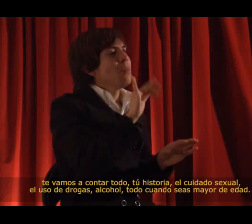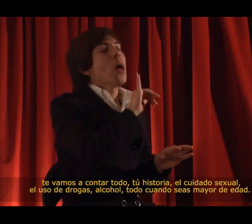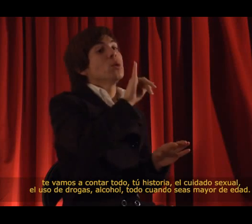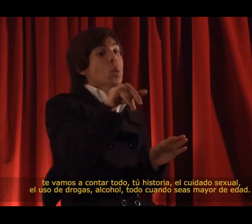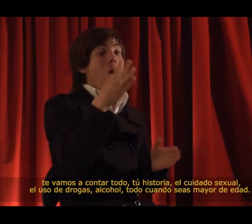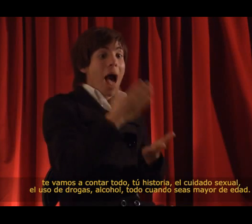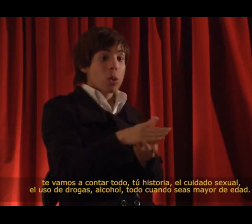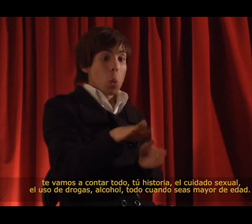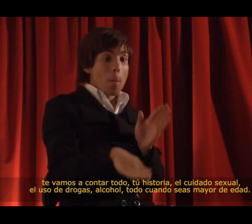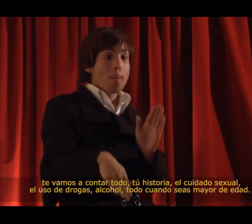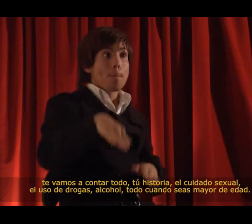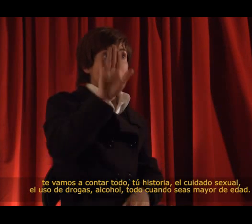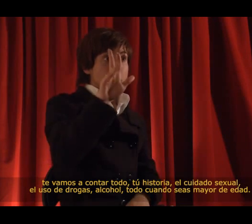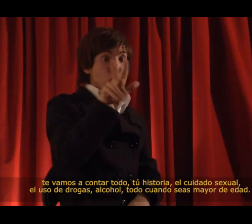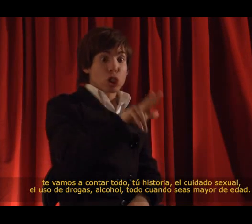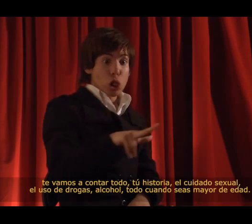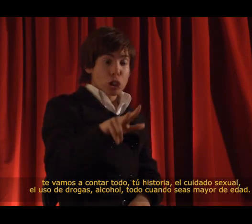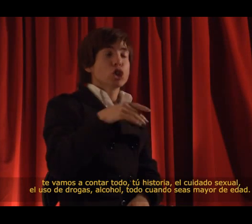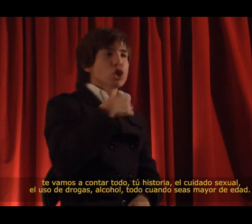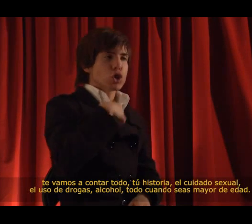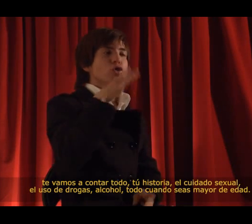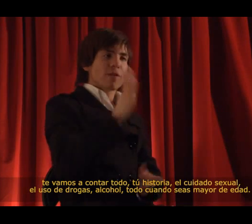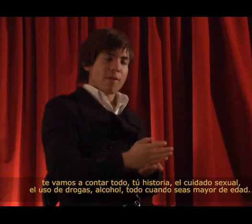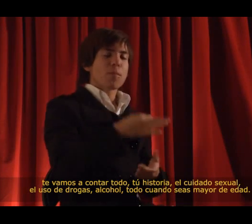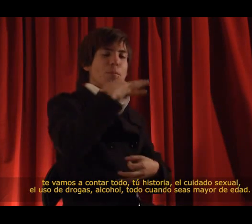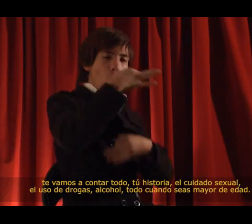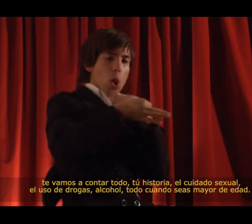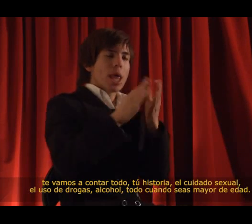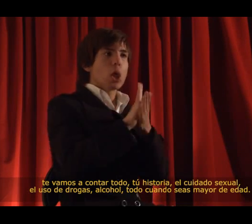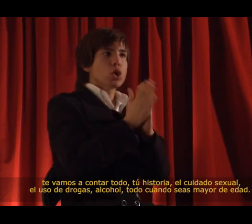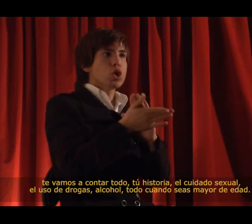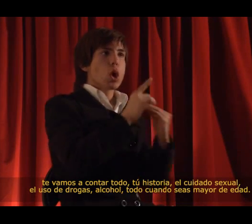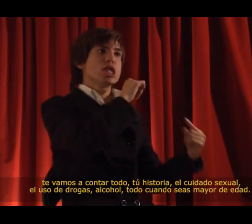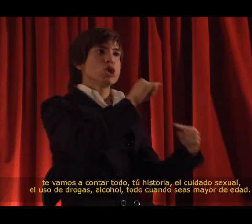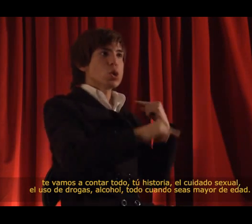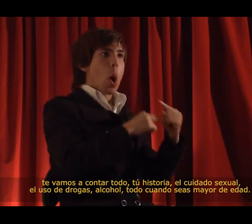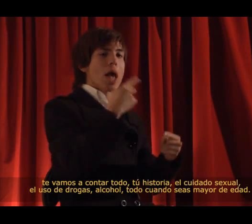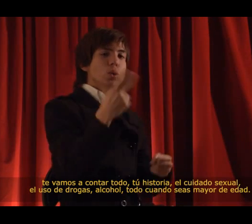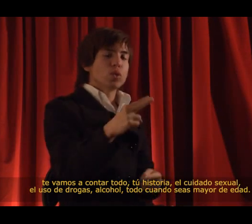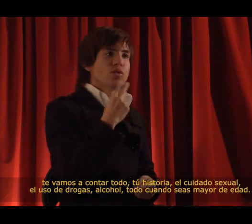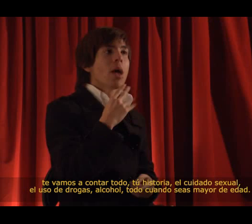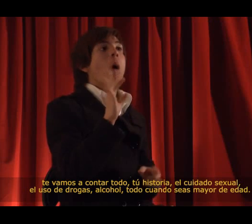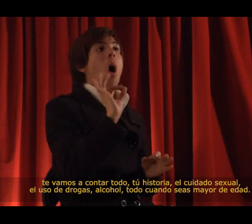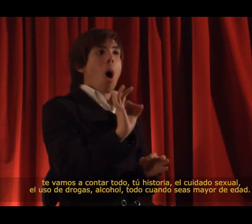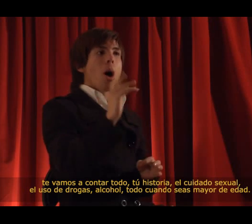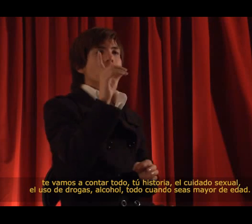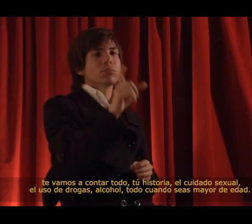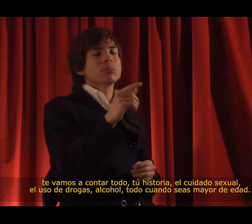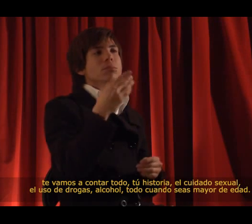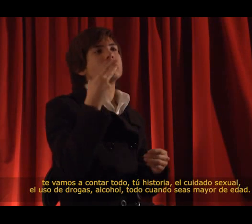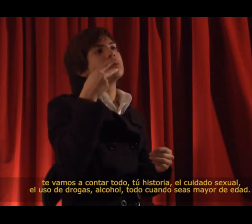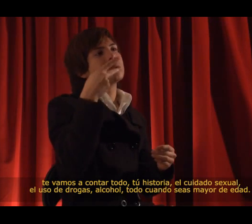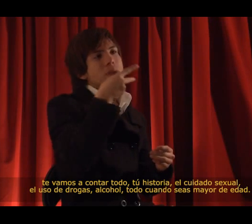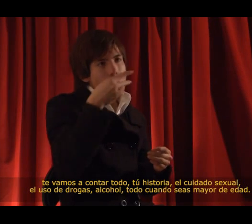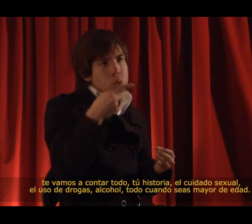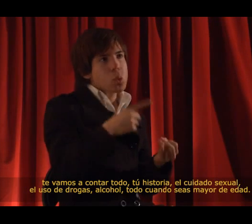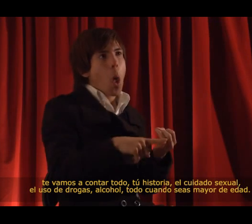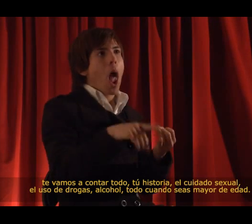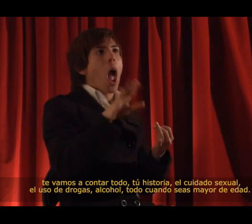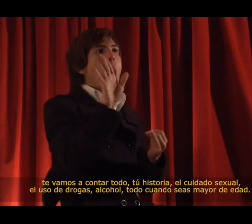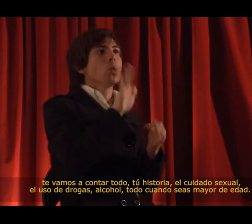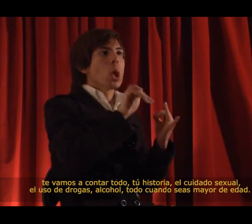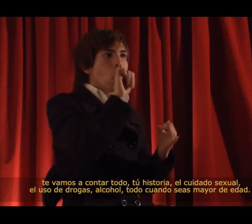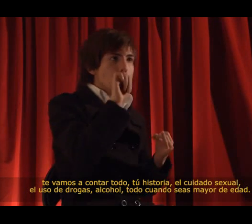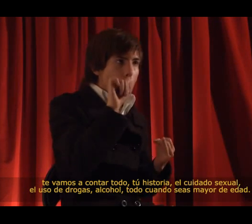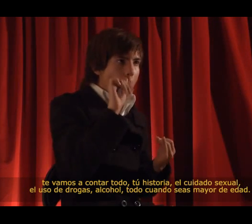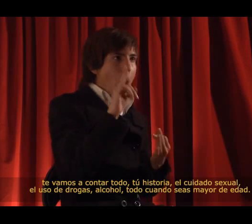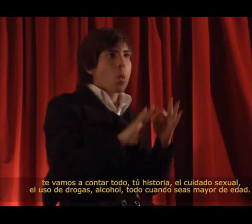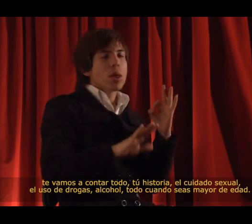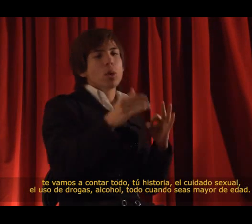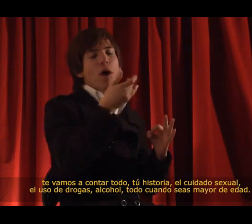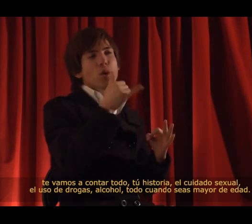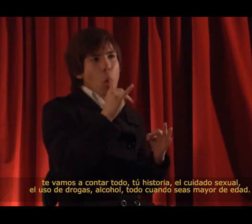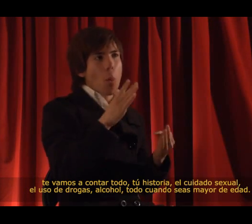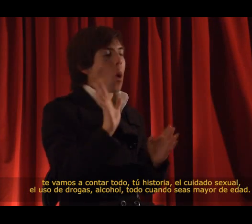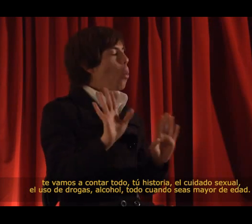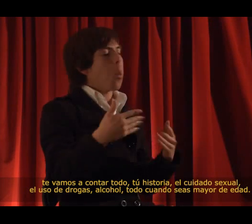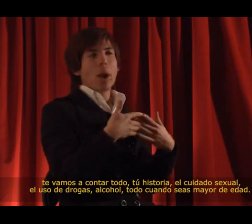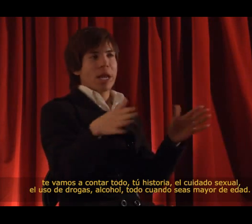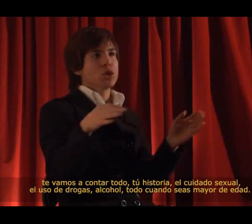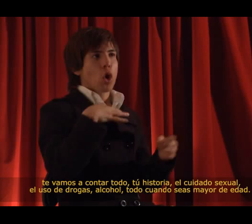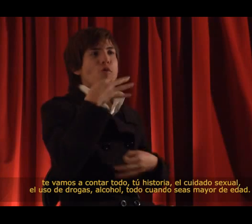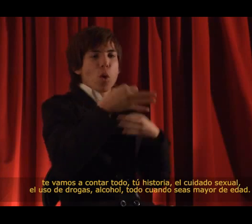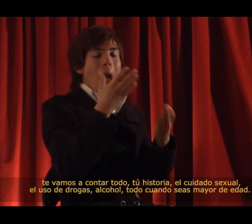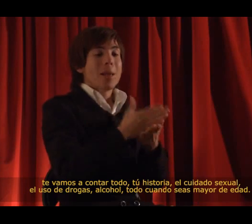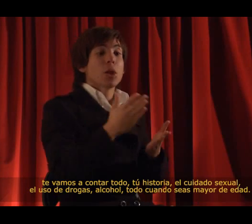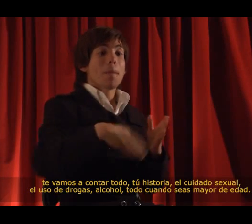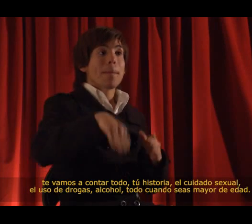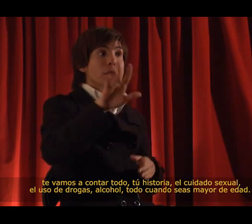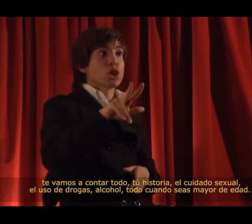They said when I was an adult, they would tell me everything: my history, sexual protection, the use of drugs, alcohol, everything.